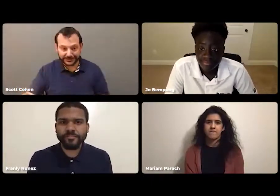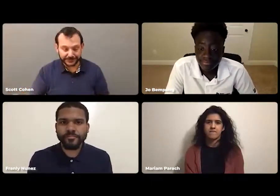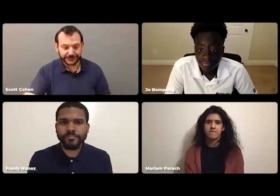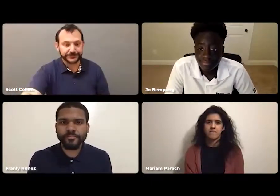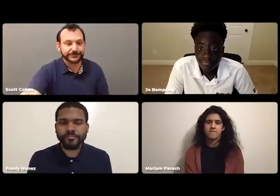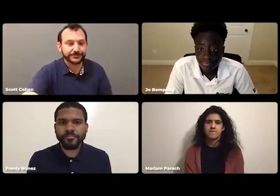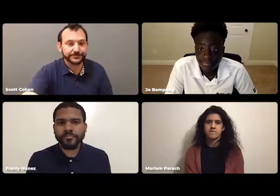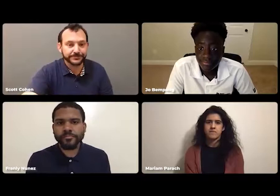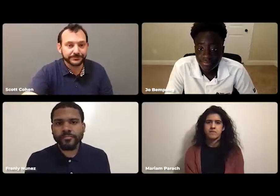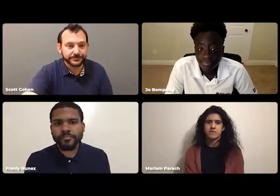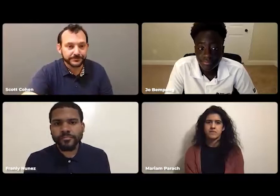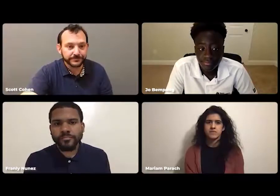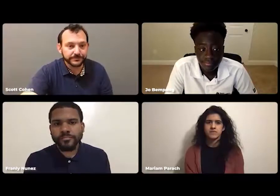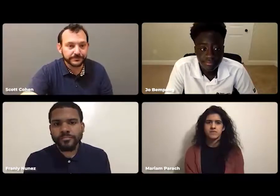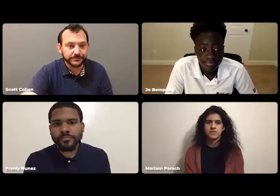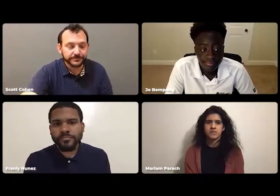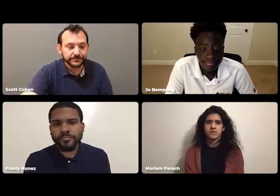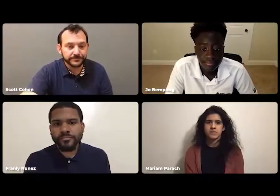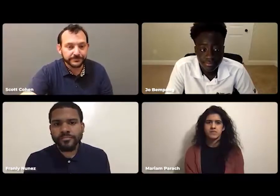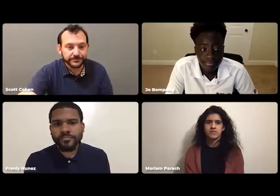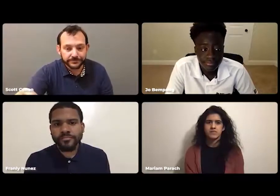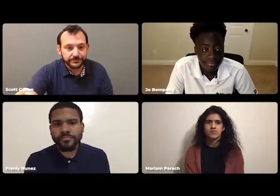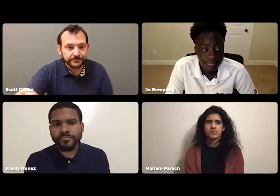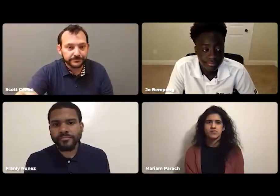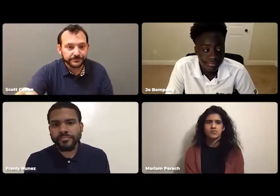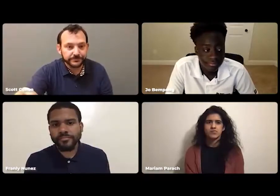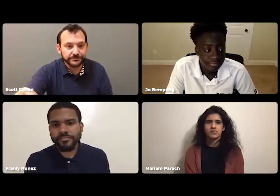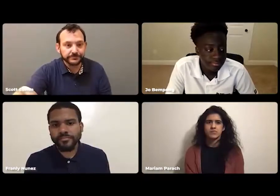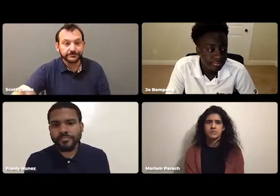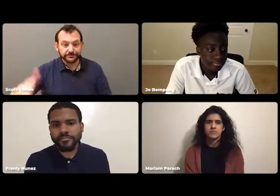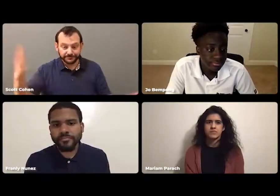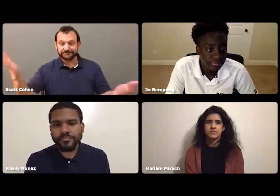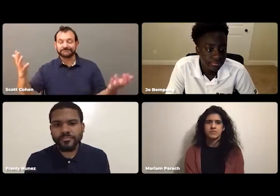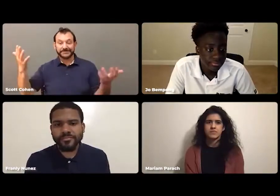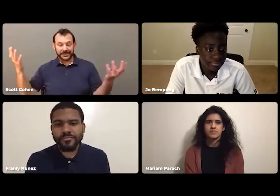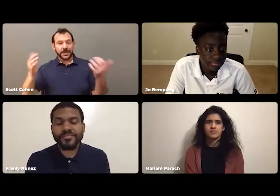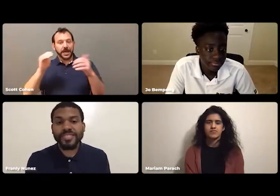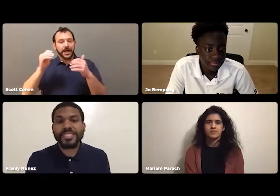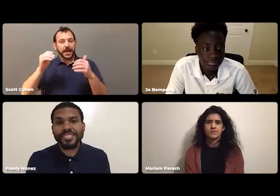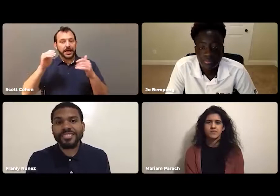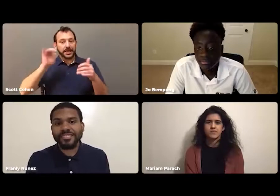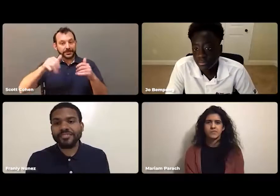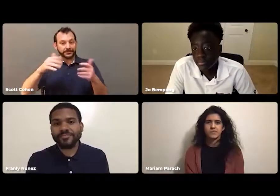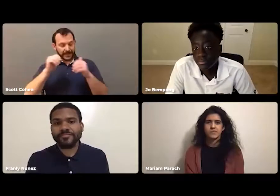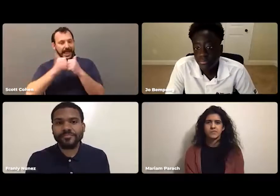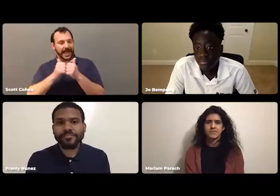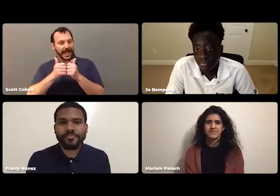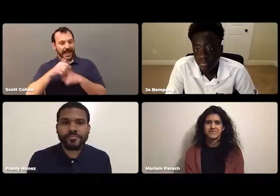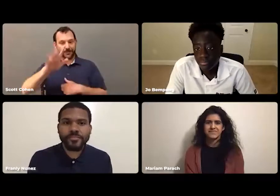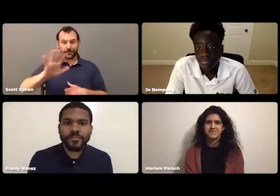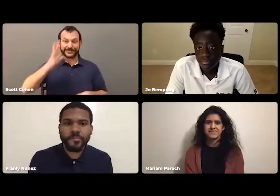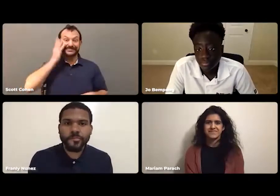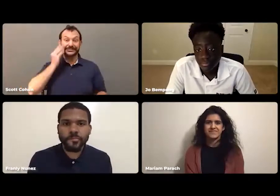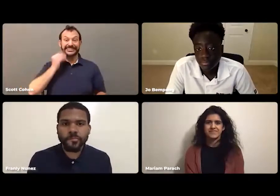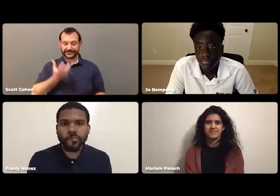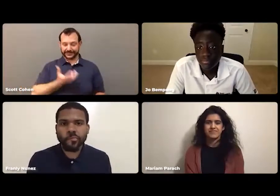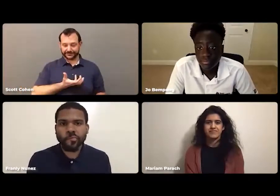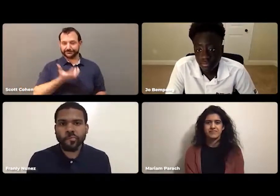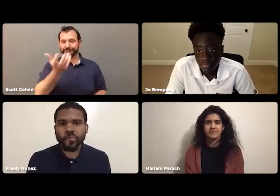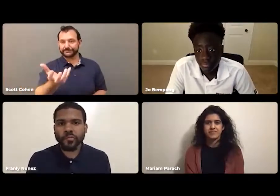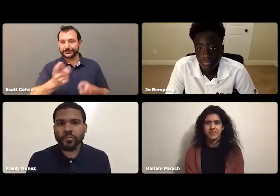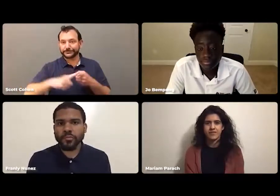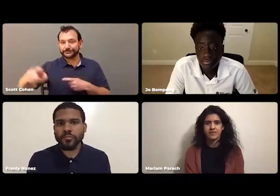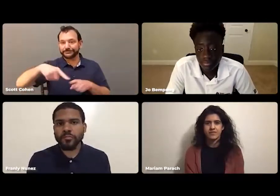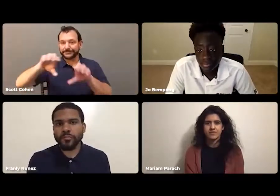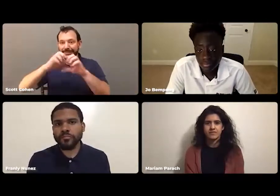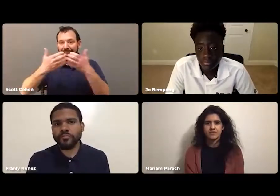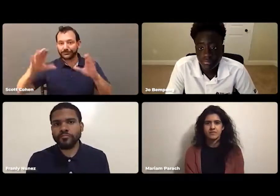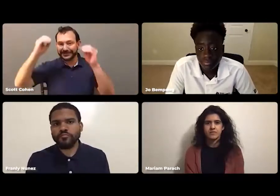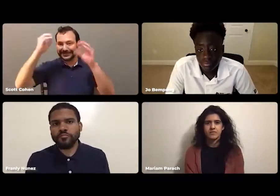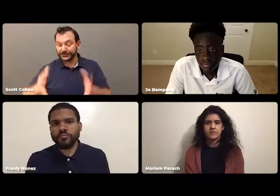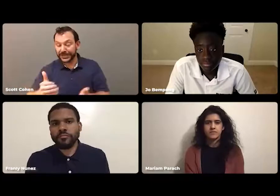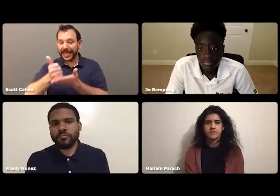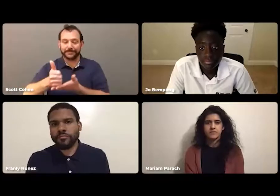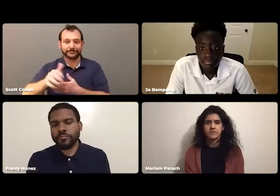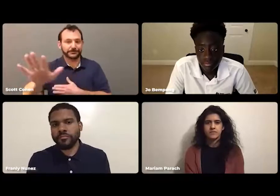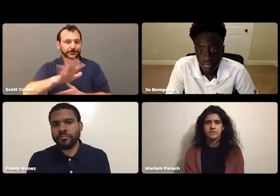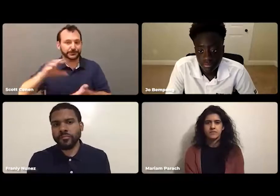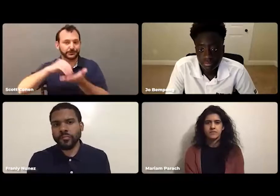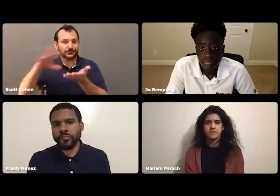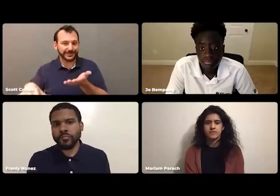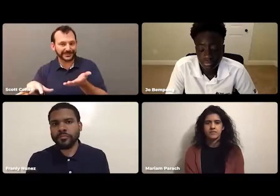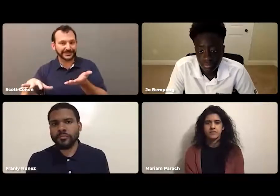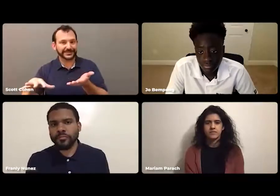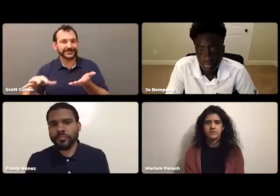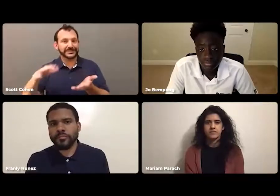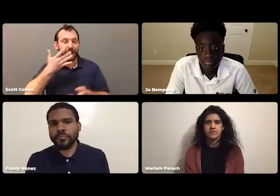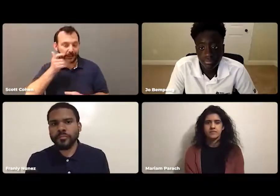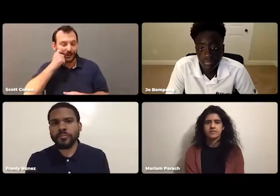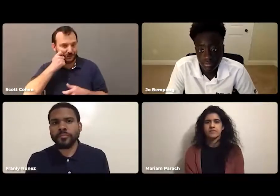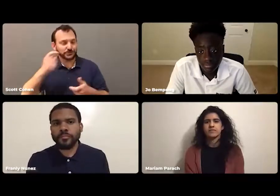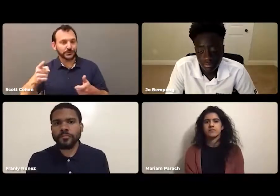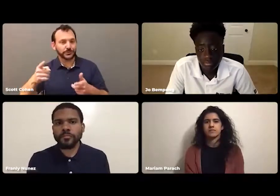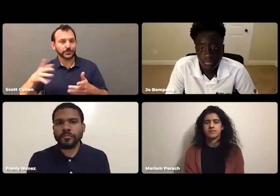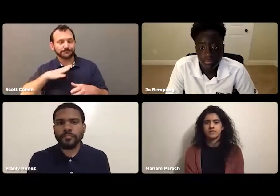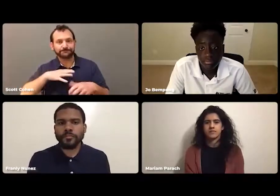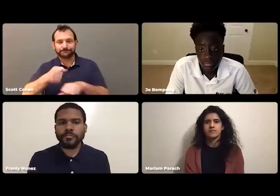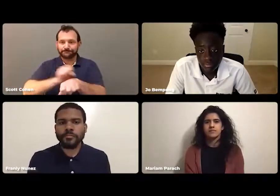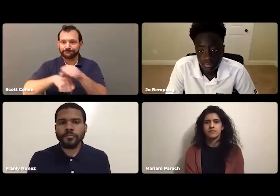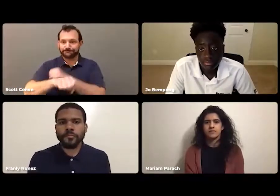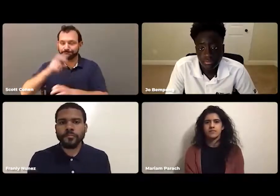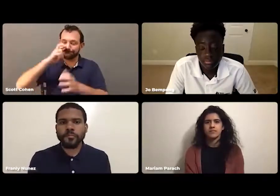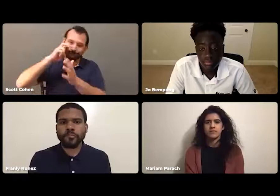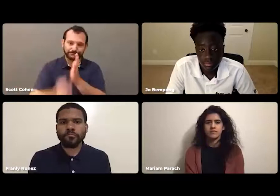It leads me to my next question: How does your experience help STEM educators who are